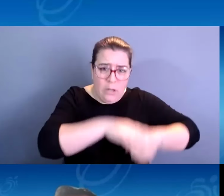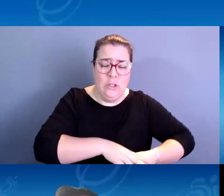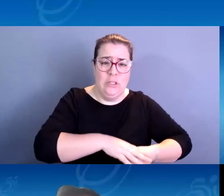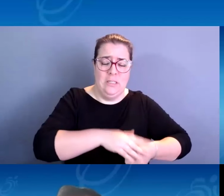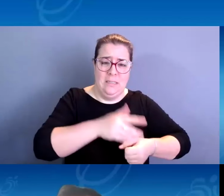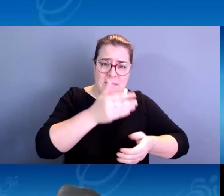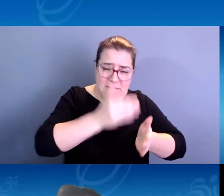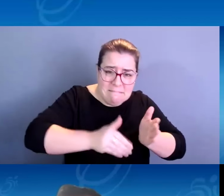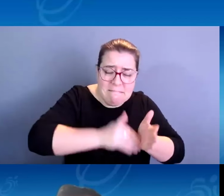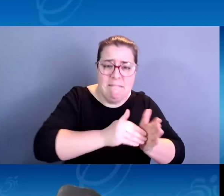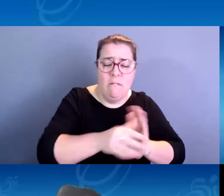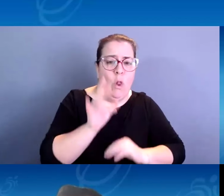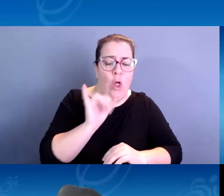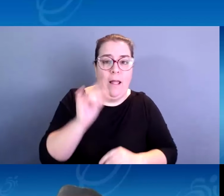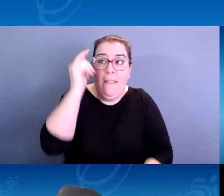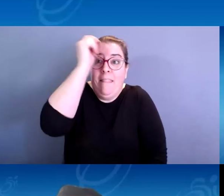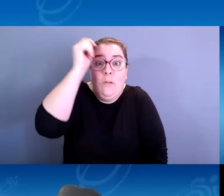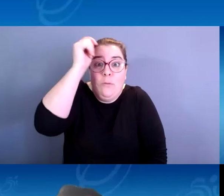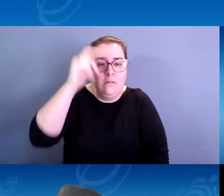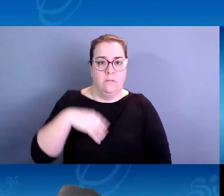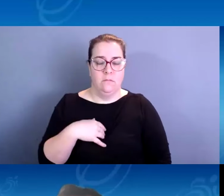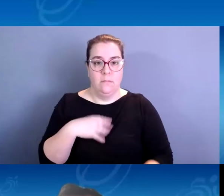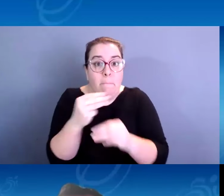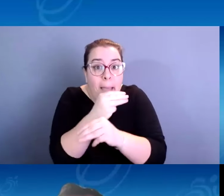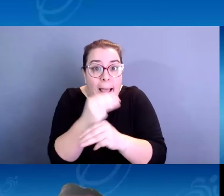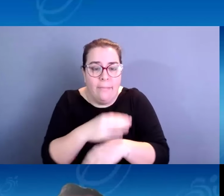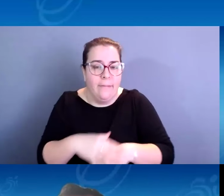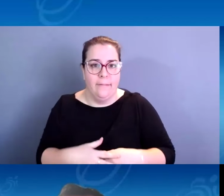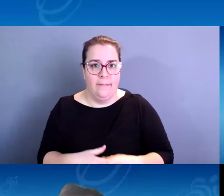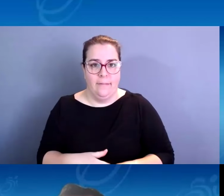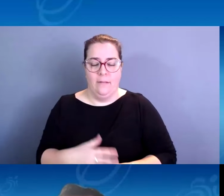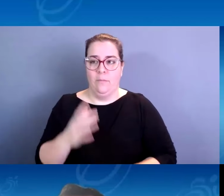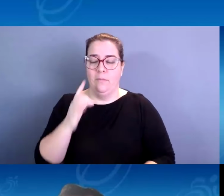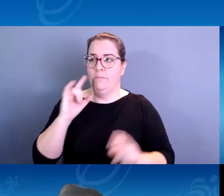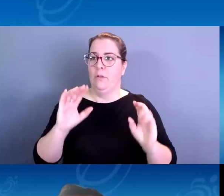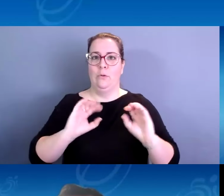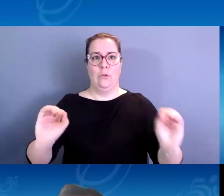all of the theory, even the math behind why there is no average human being. Right? We if we don't understand